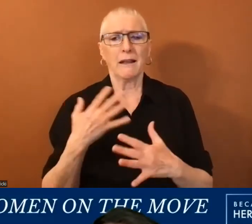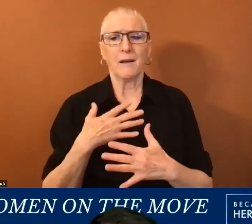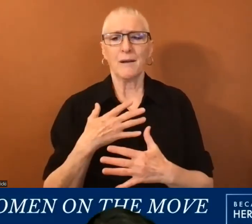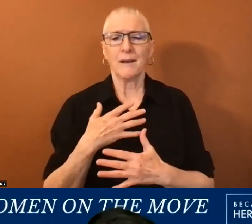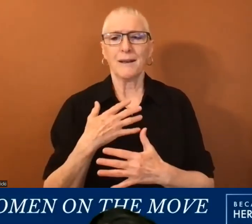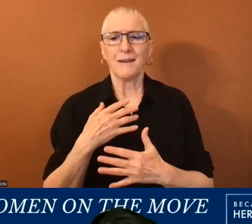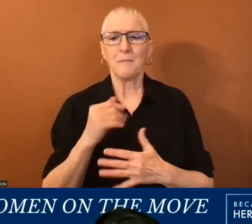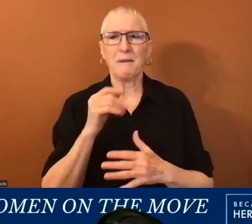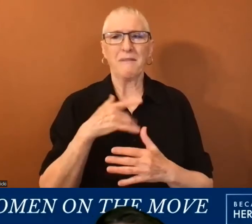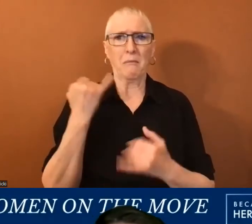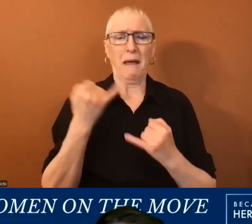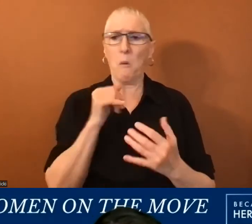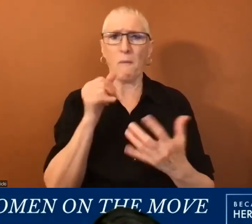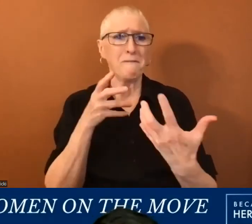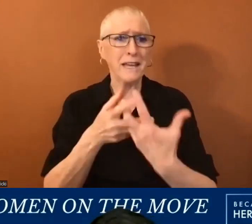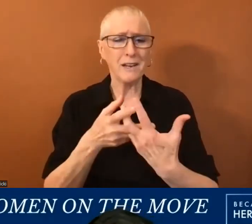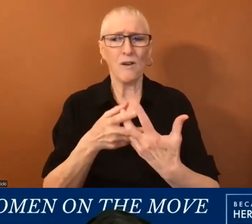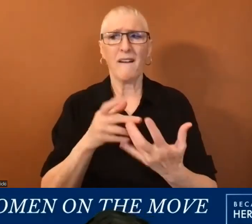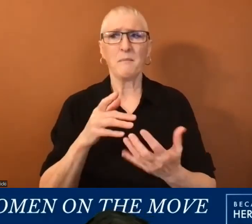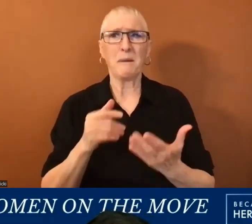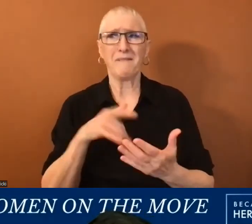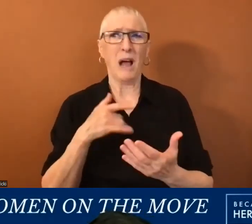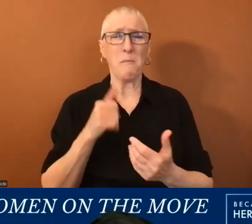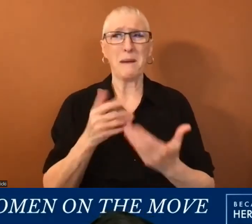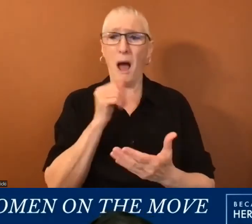or that you don't feel like you belong just do whatever makes you happy and